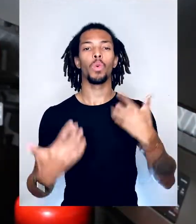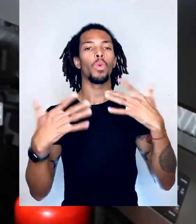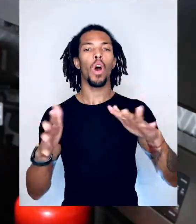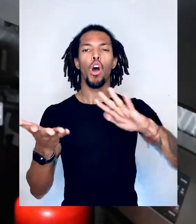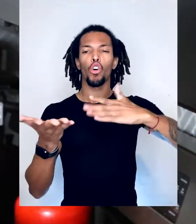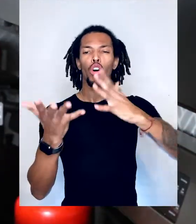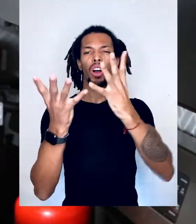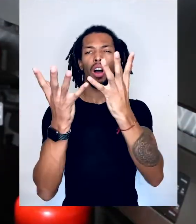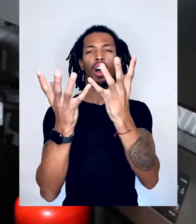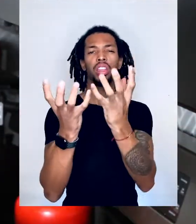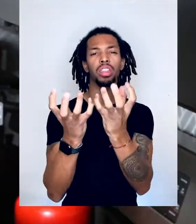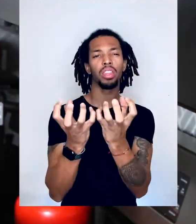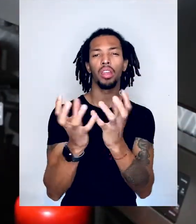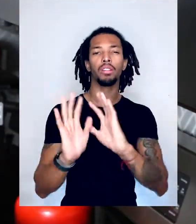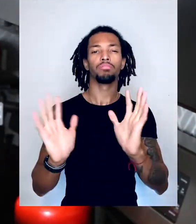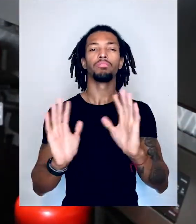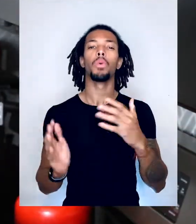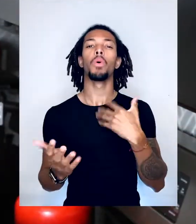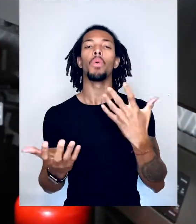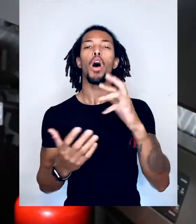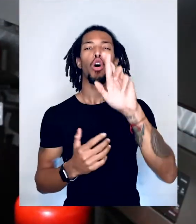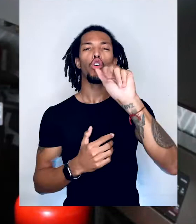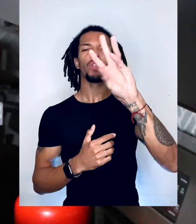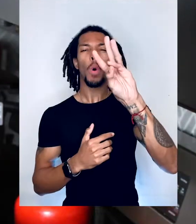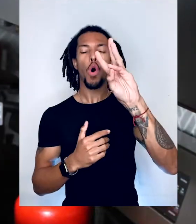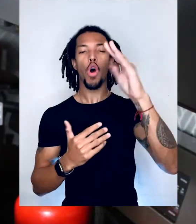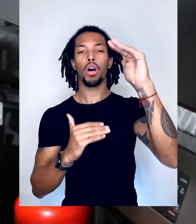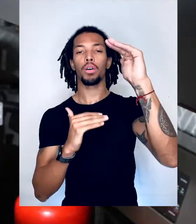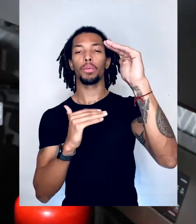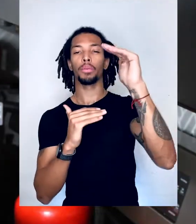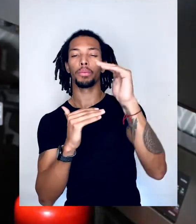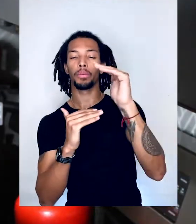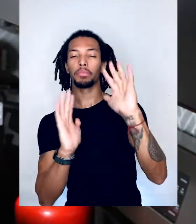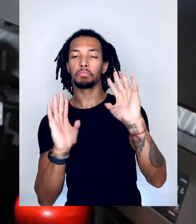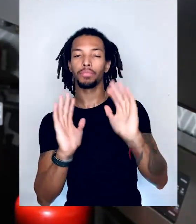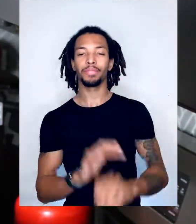I don't want to cook the life out of them, I just want to take the raw edge off.